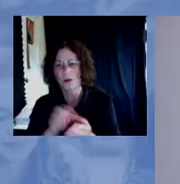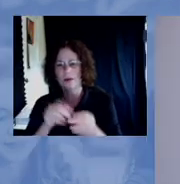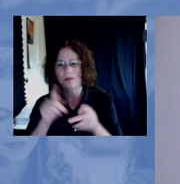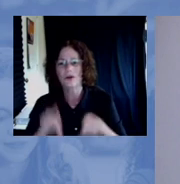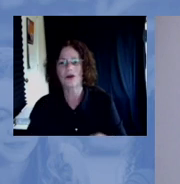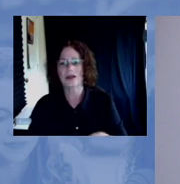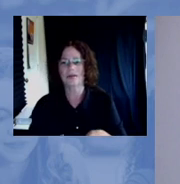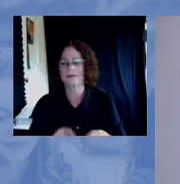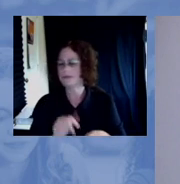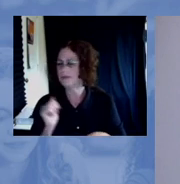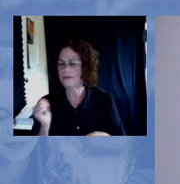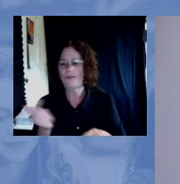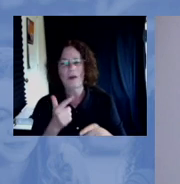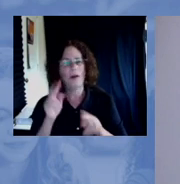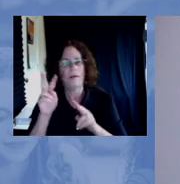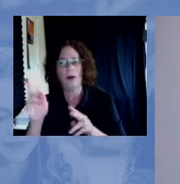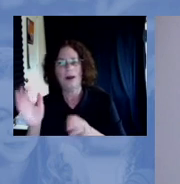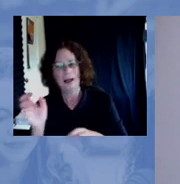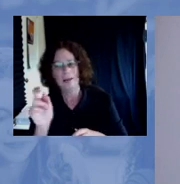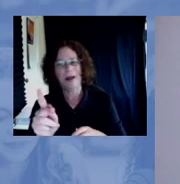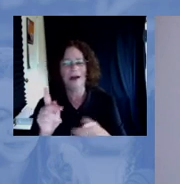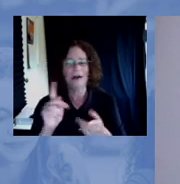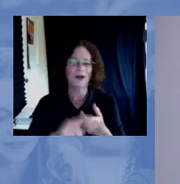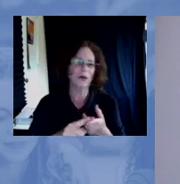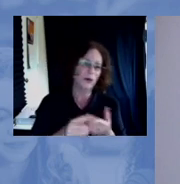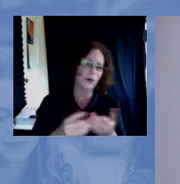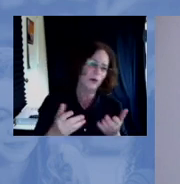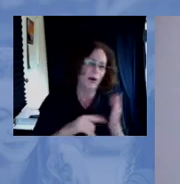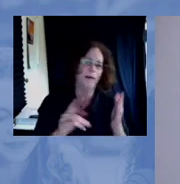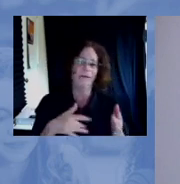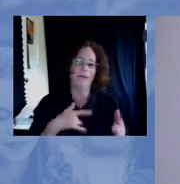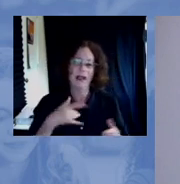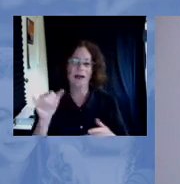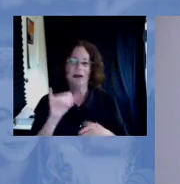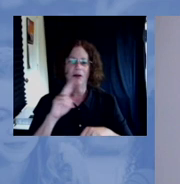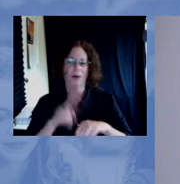TO GETTING BACK TO SOME SEMBLANCE OF WHAT FEELS LIKE NORMALCY AFTER SO MUCH ISOLATION